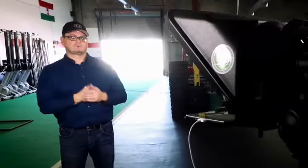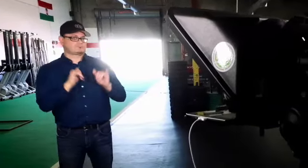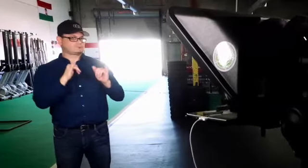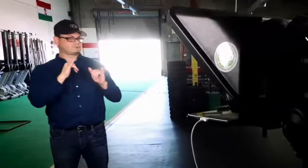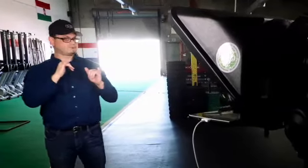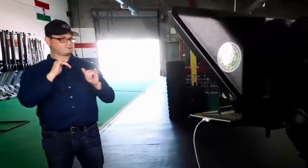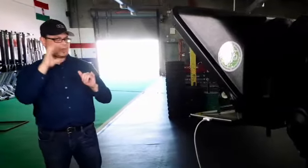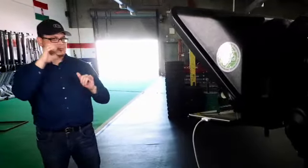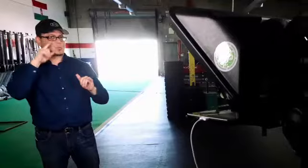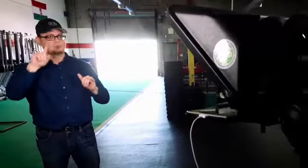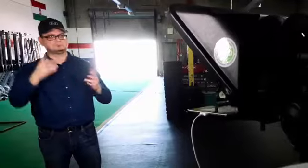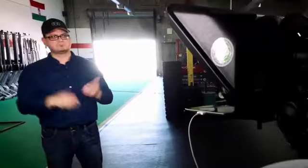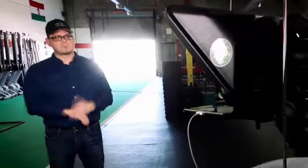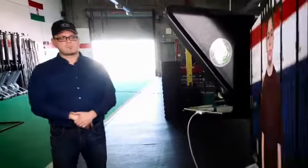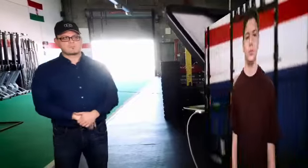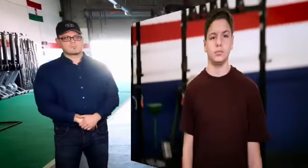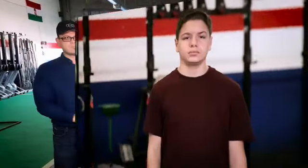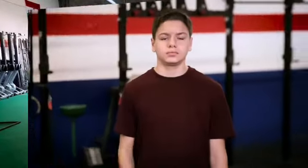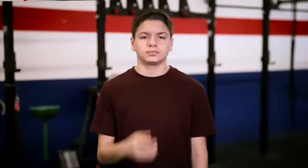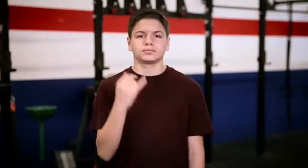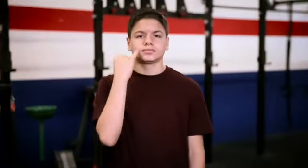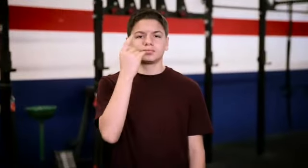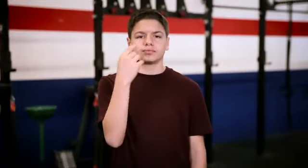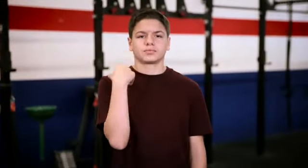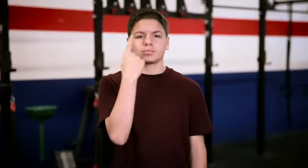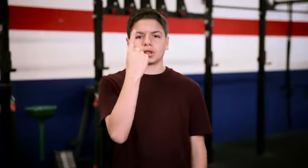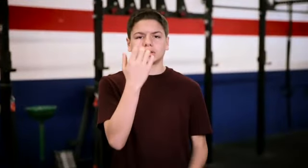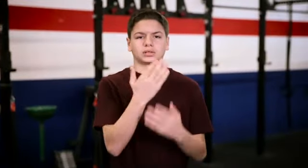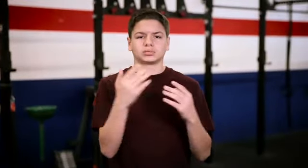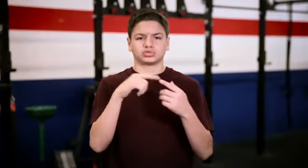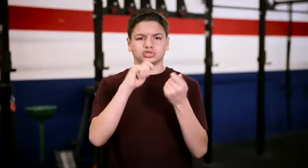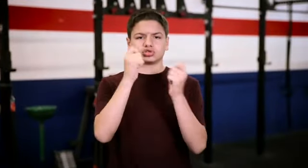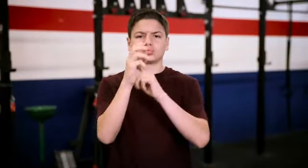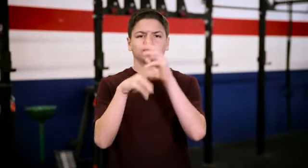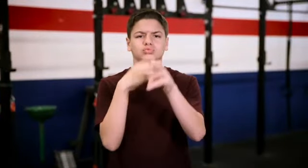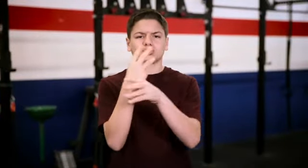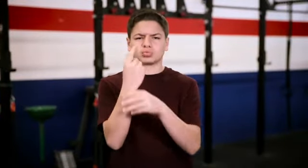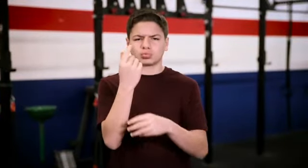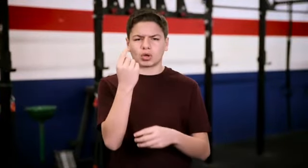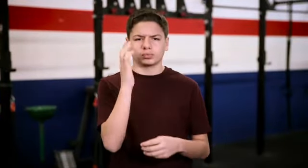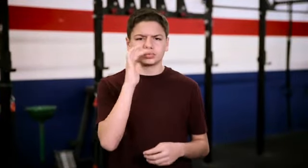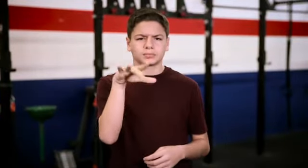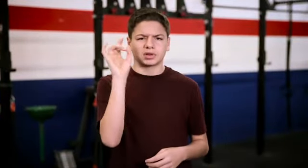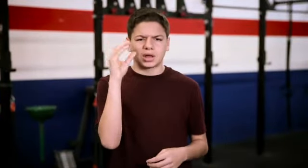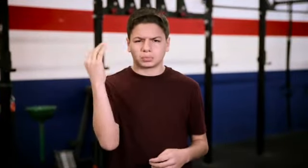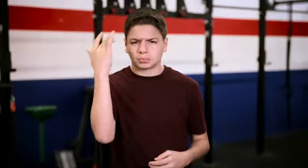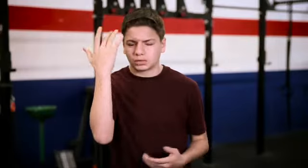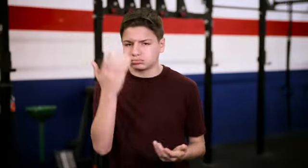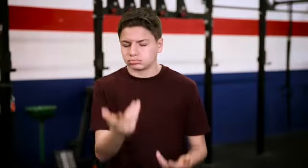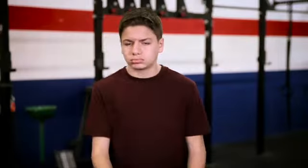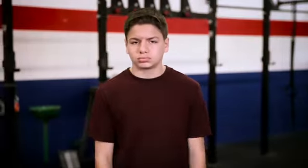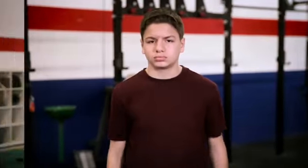That's what I look for. If you had to change one thing about the world, what would it be and why?